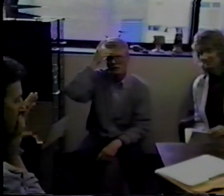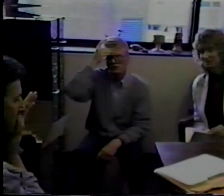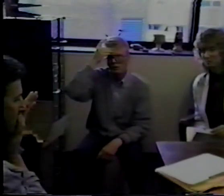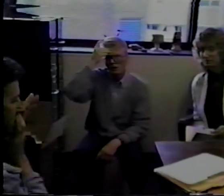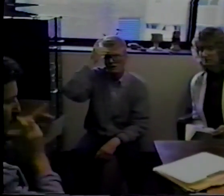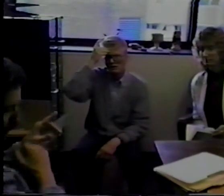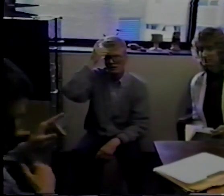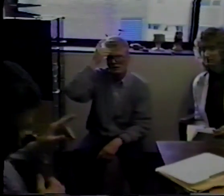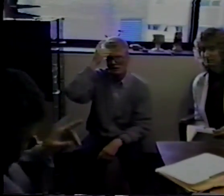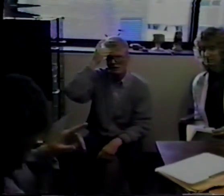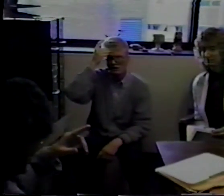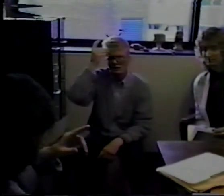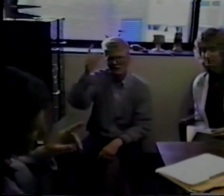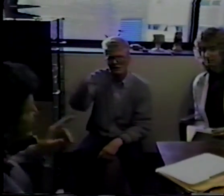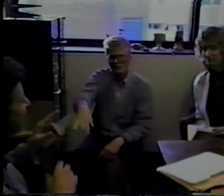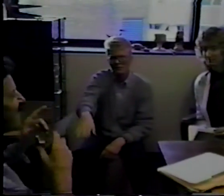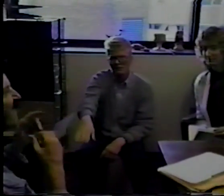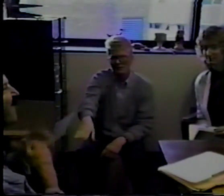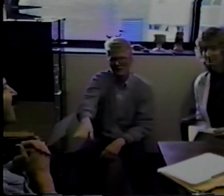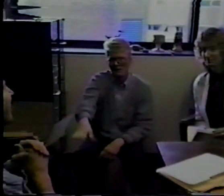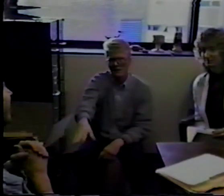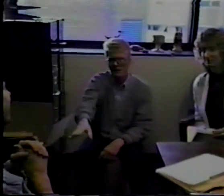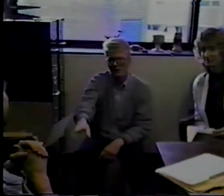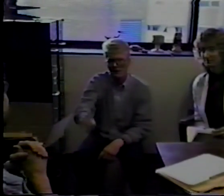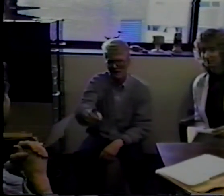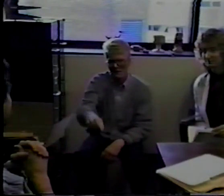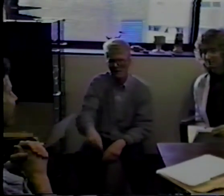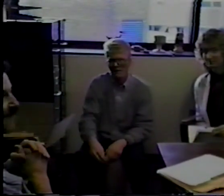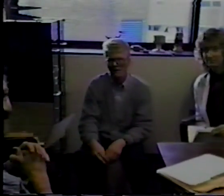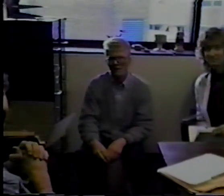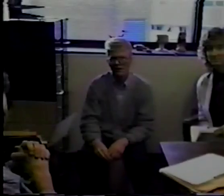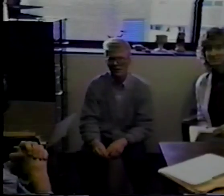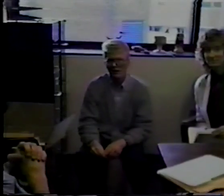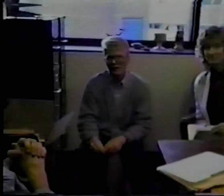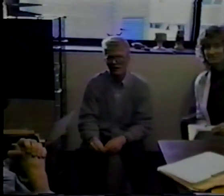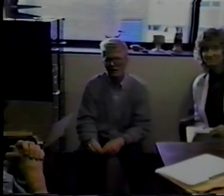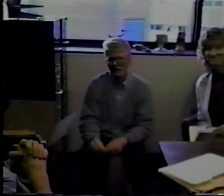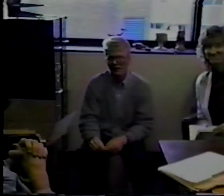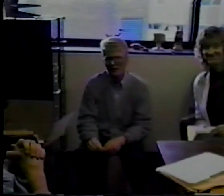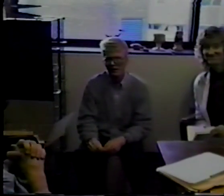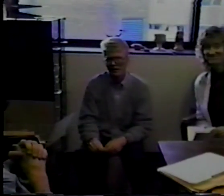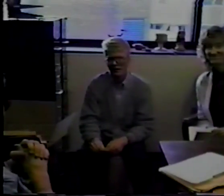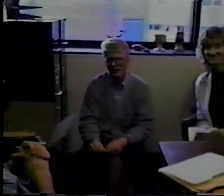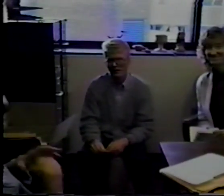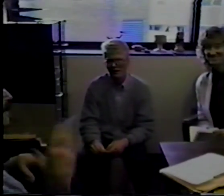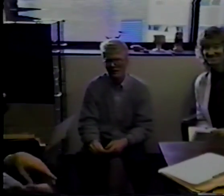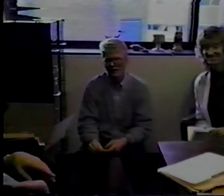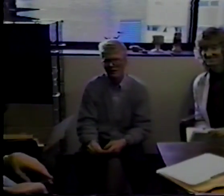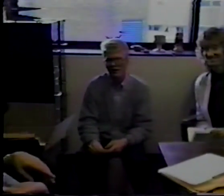There is one possibility..